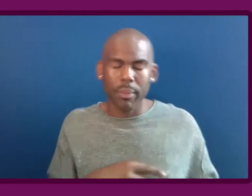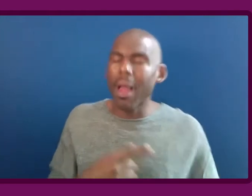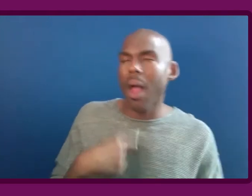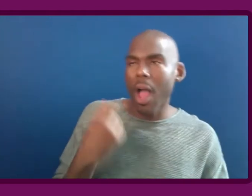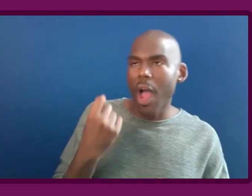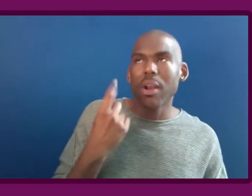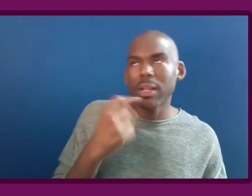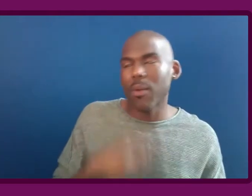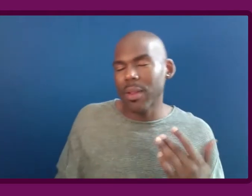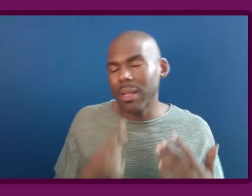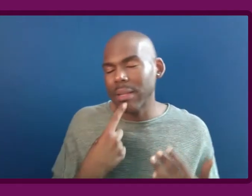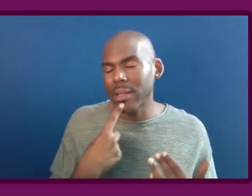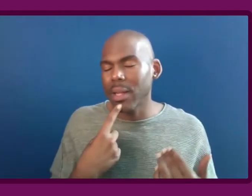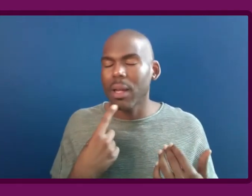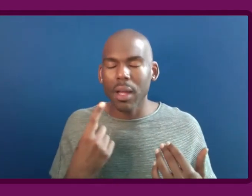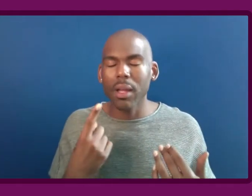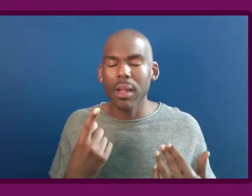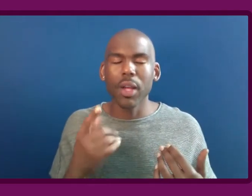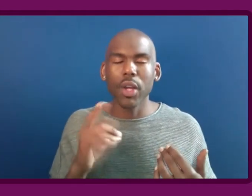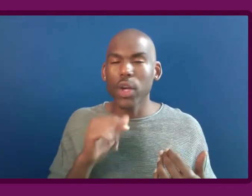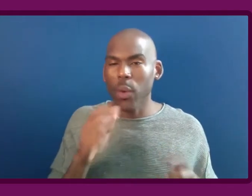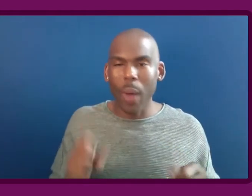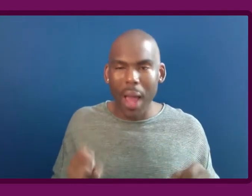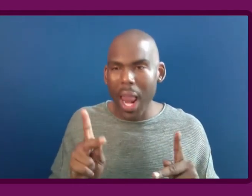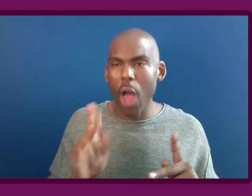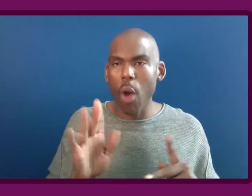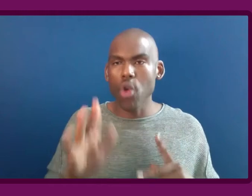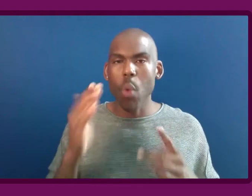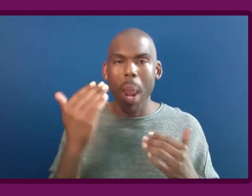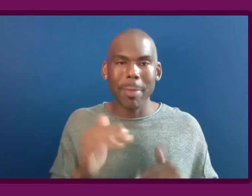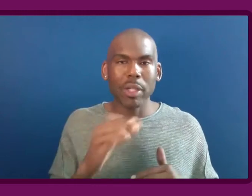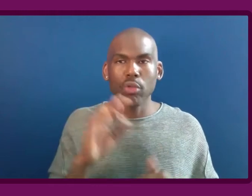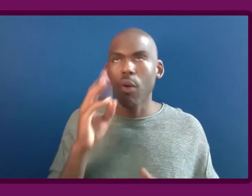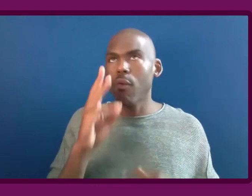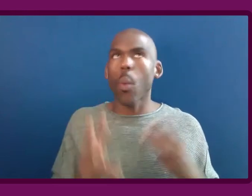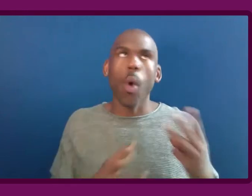I get where they're coming from. They're trying to tell you, "You don't let the limitations of